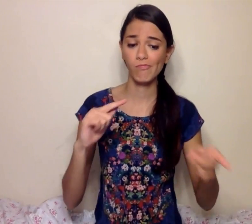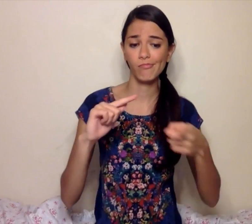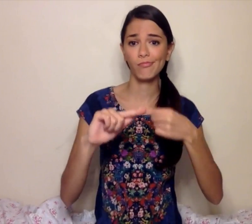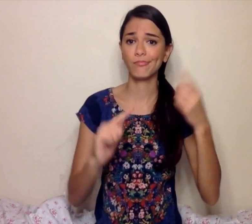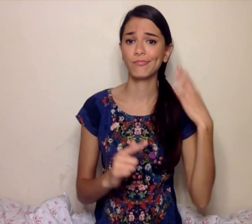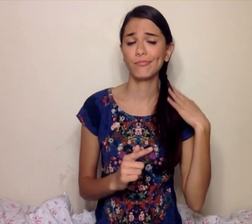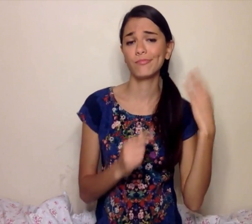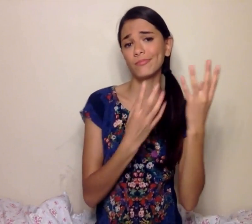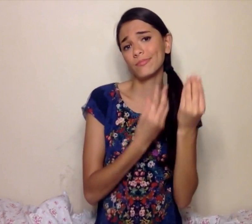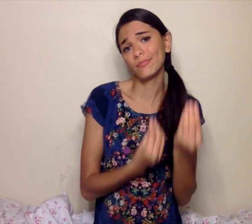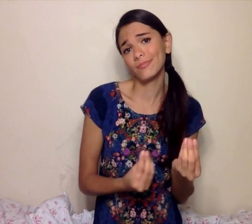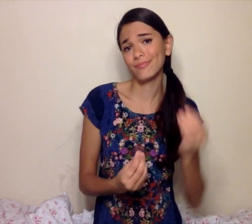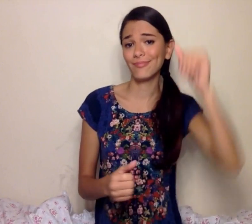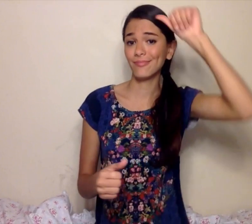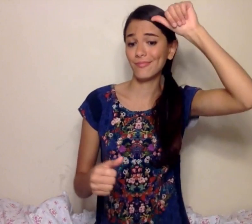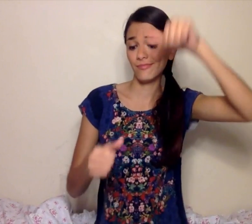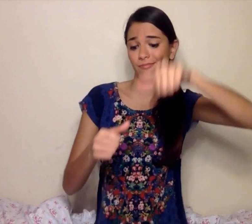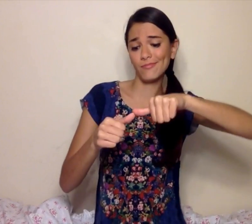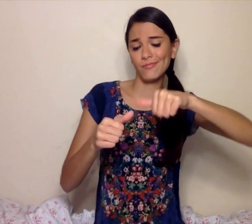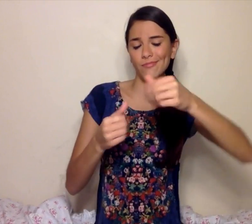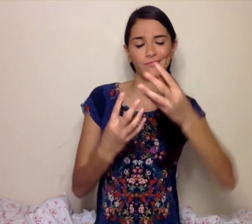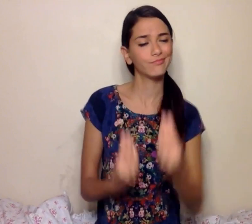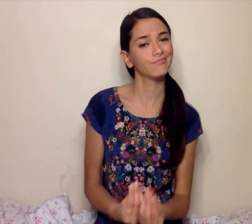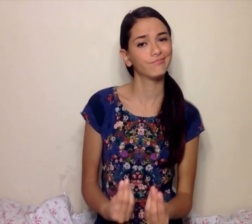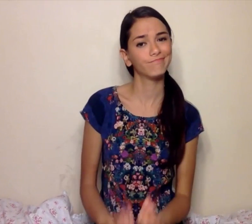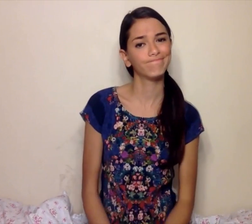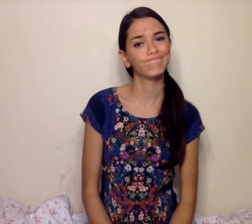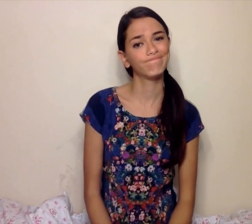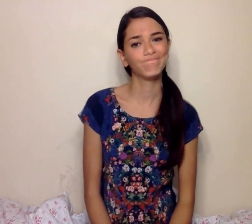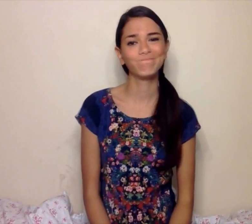When my hair's all but gone and my memory fades